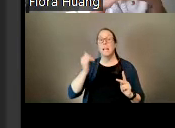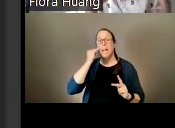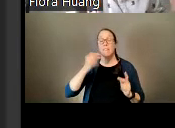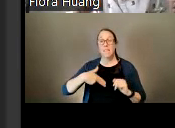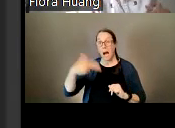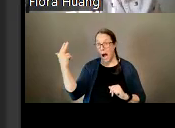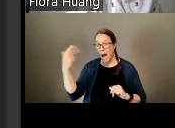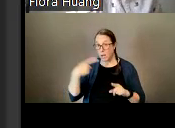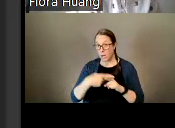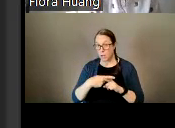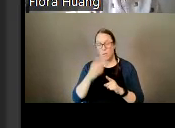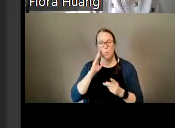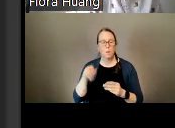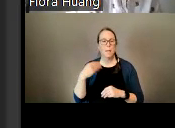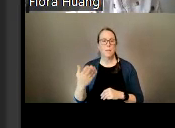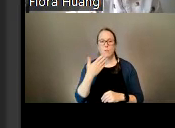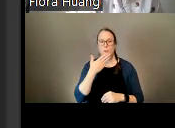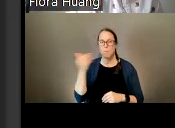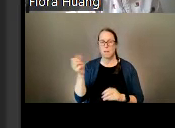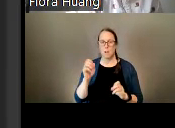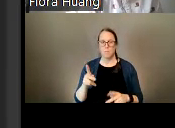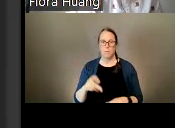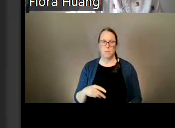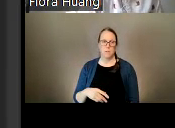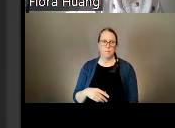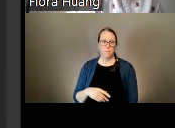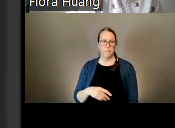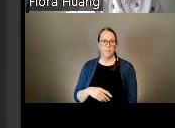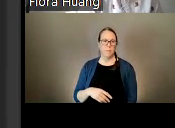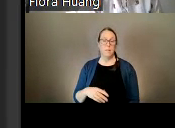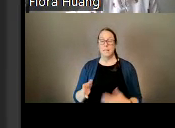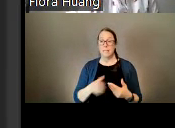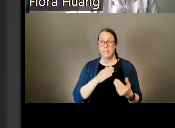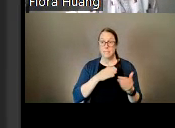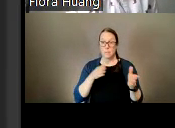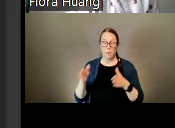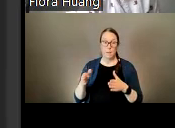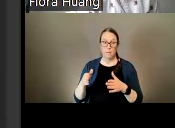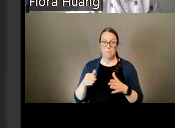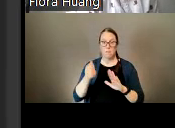you know, that gives you the best shot. The easiest way to do so is just to highlight everything.